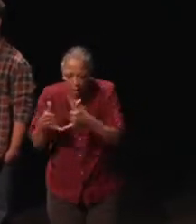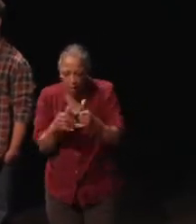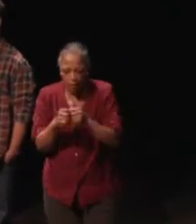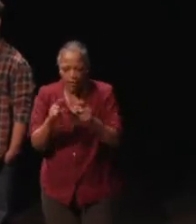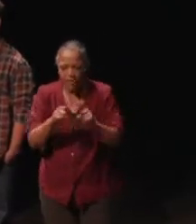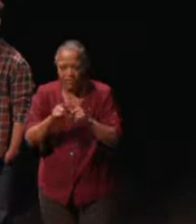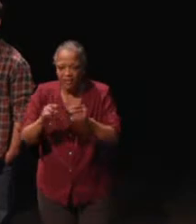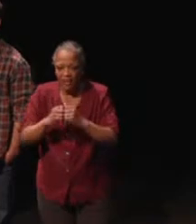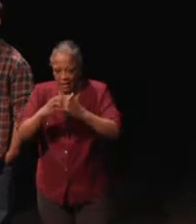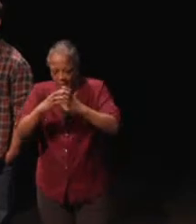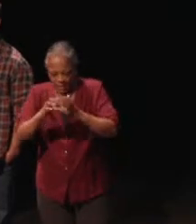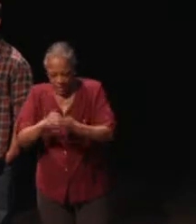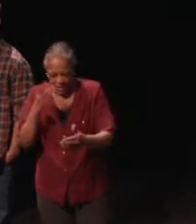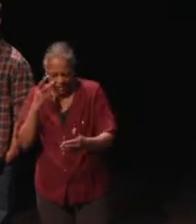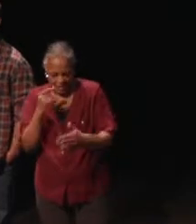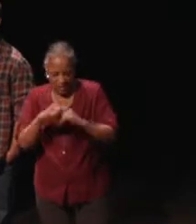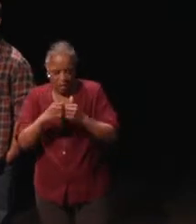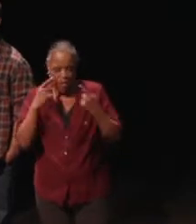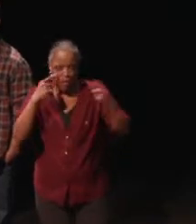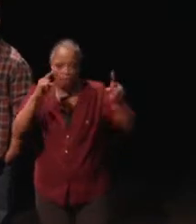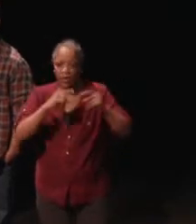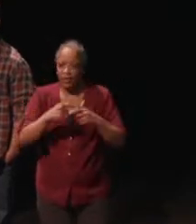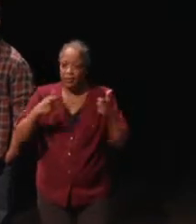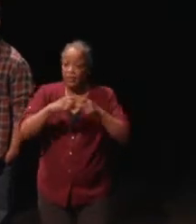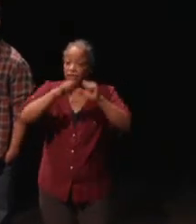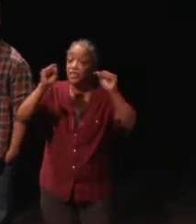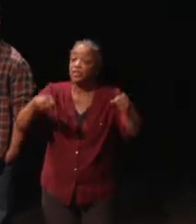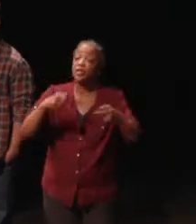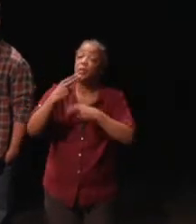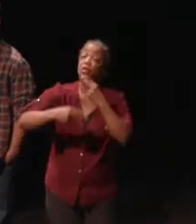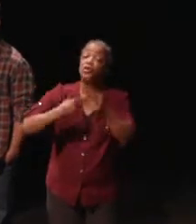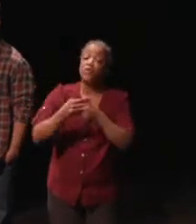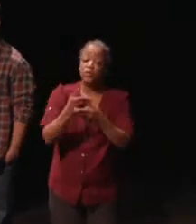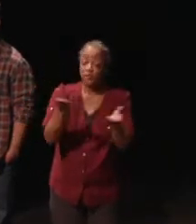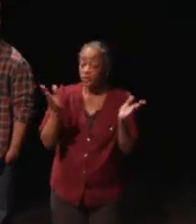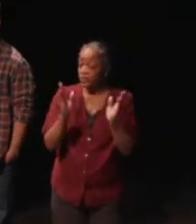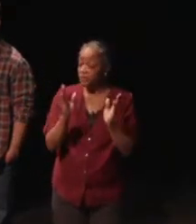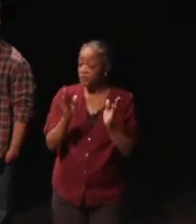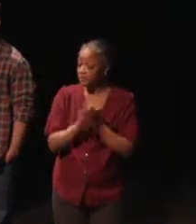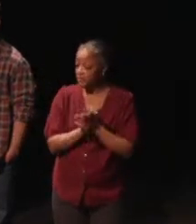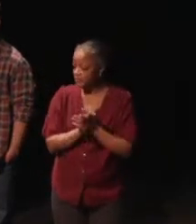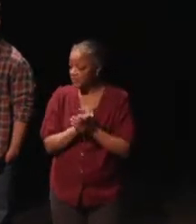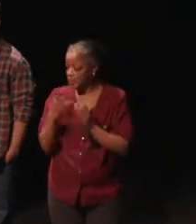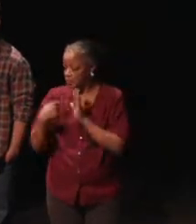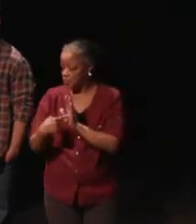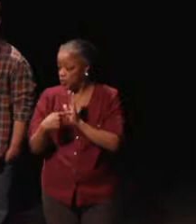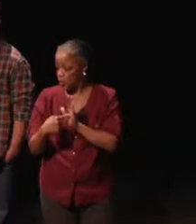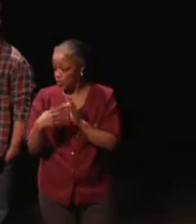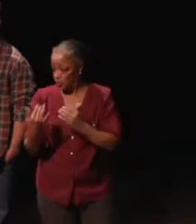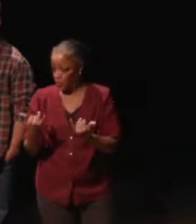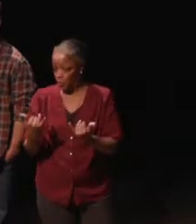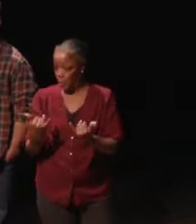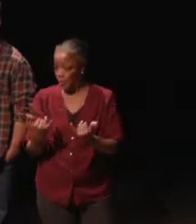and seeing how they work than the larger systemic universe. One of the things we're going to show you today